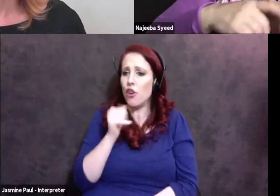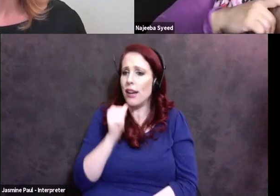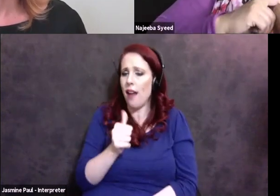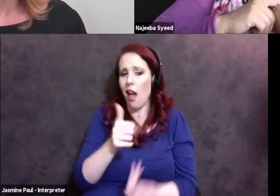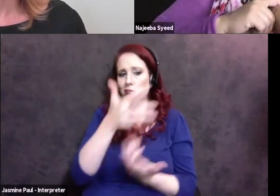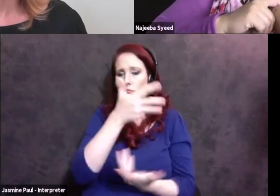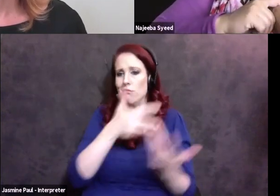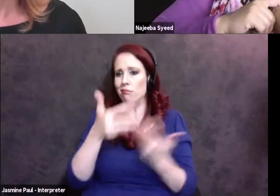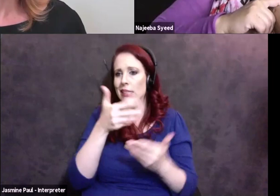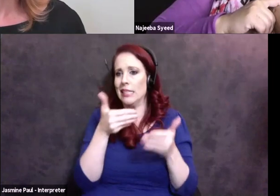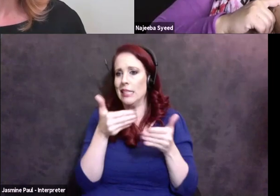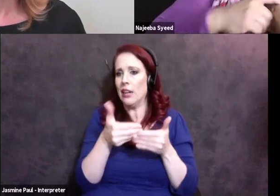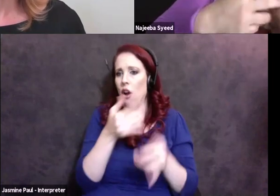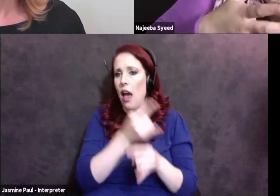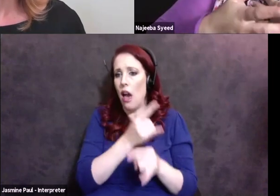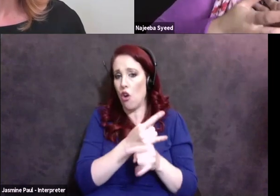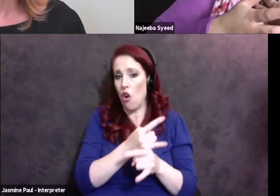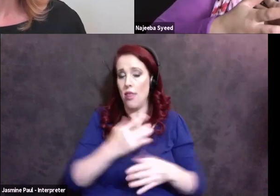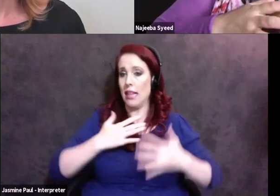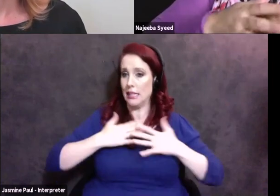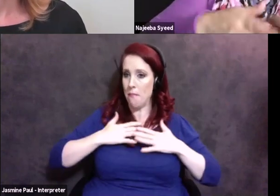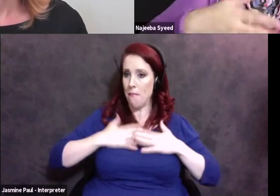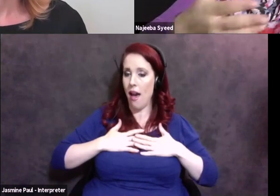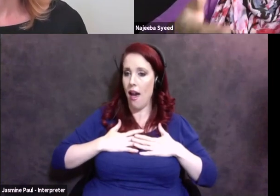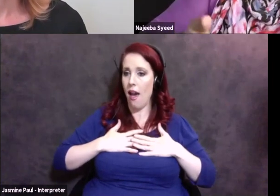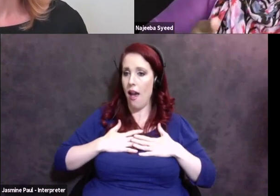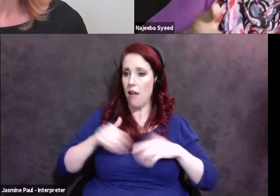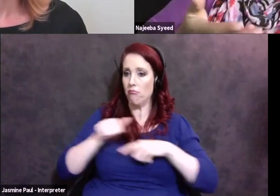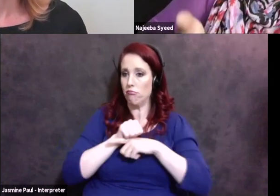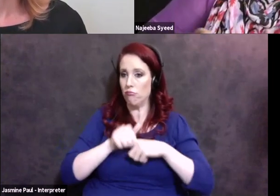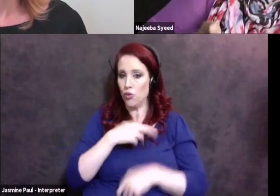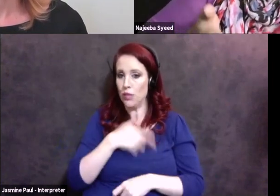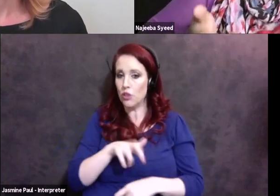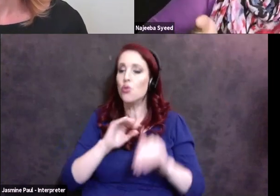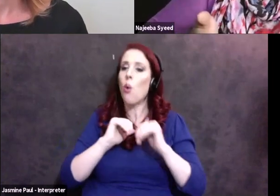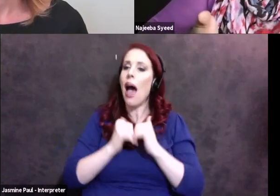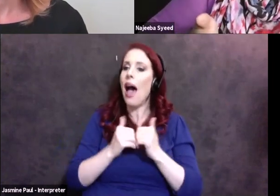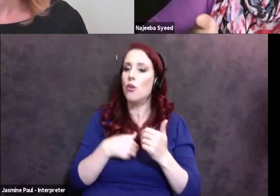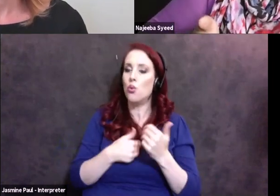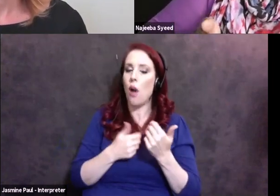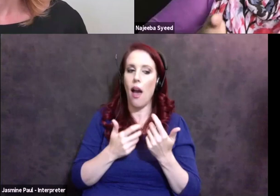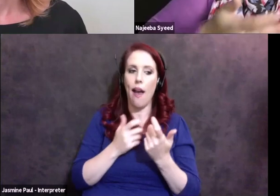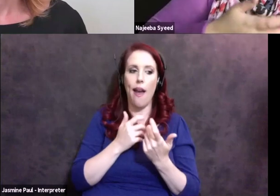That's my level of practice so how do I accommodate and deal with a workplace where so much of